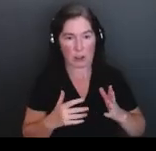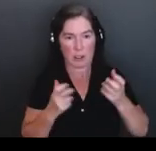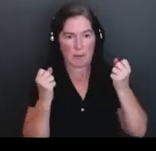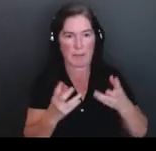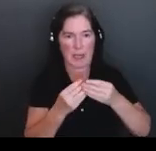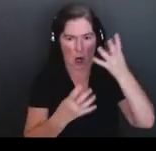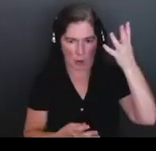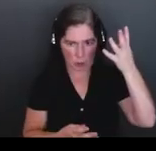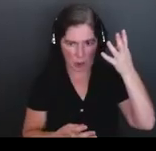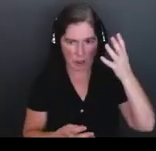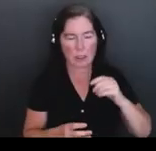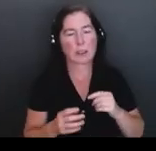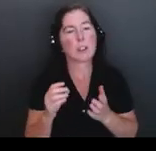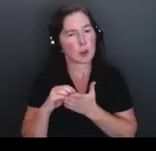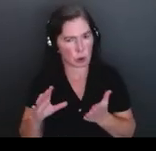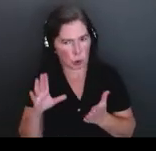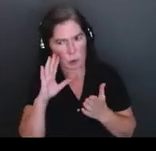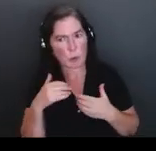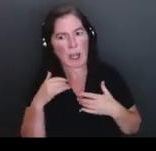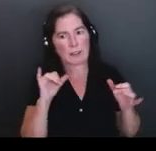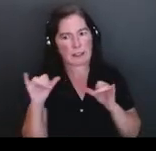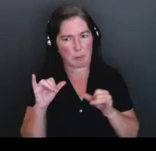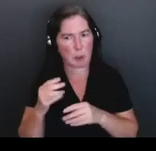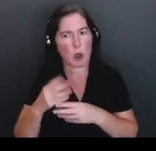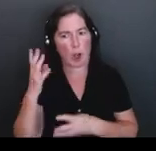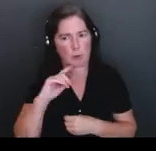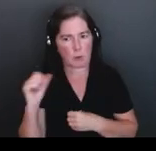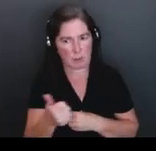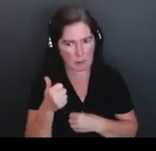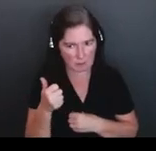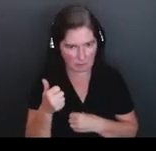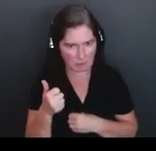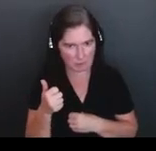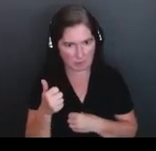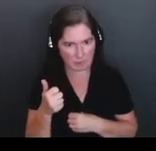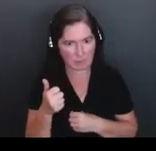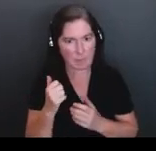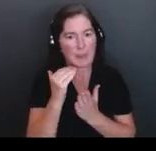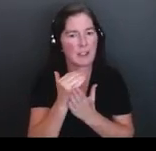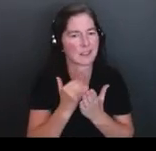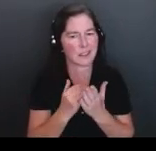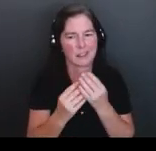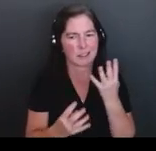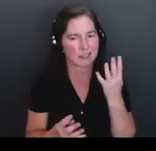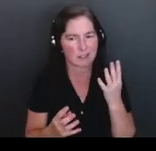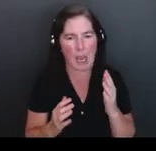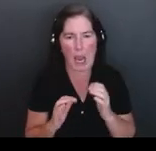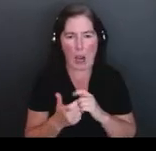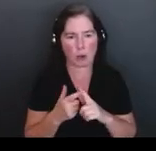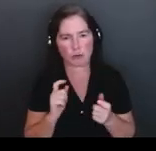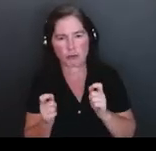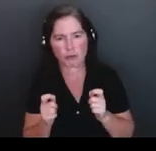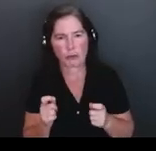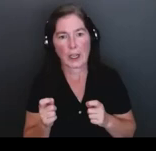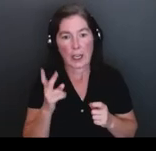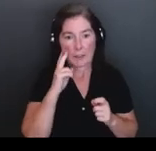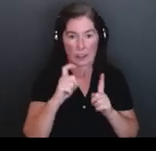we were going to talk about it today.